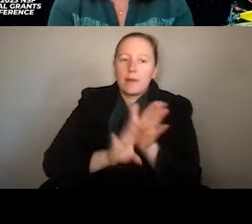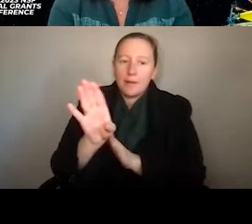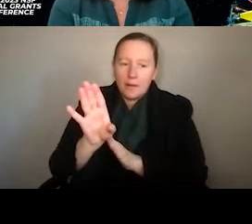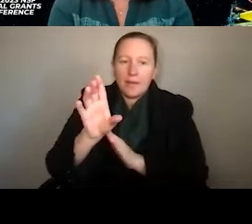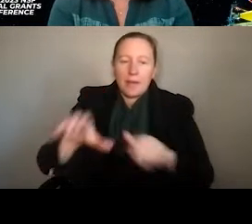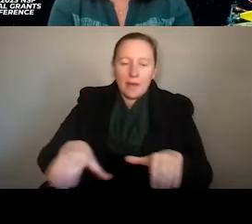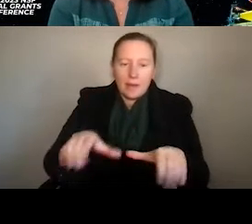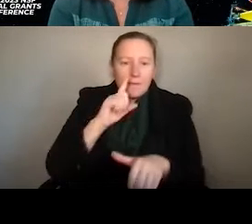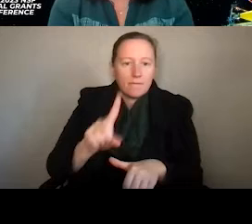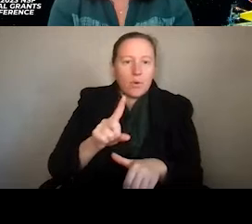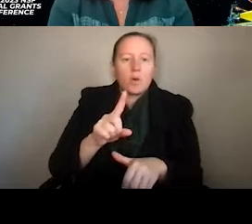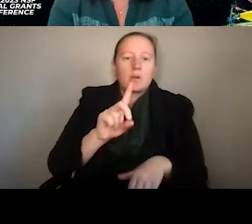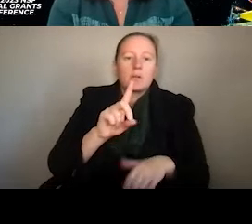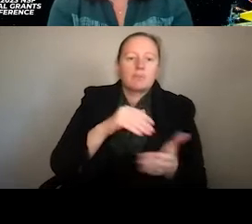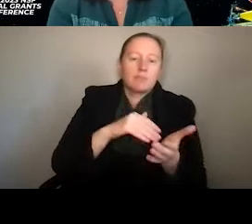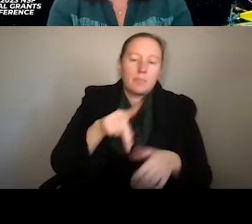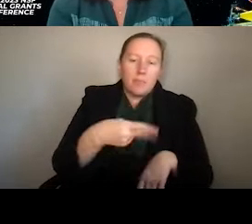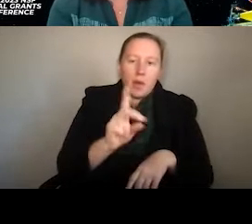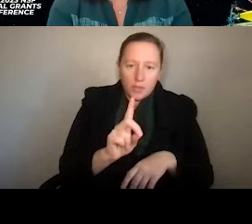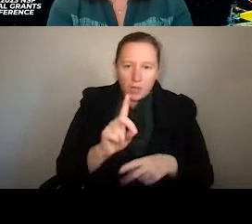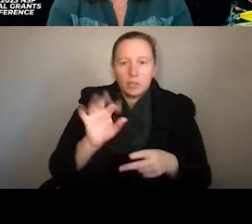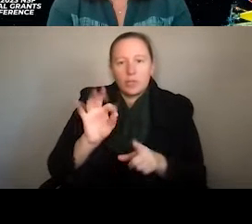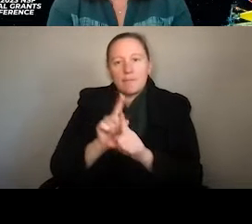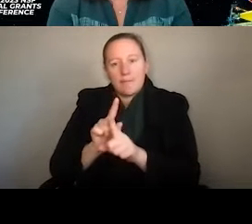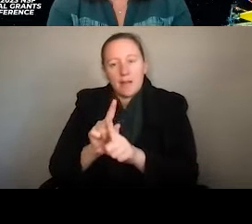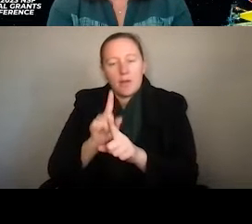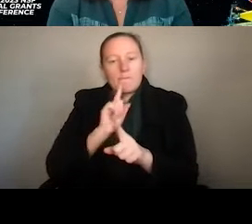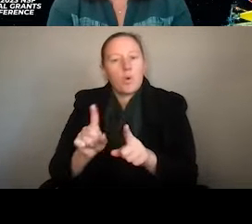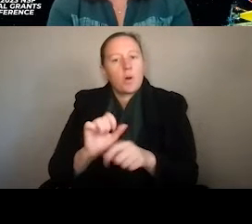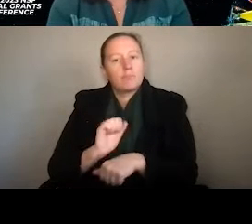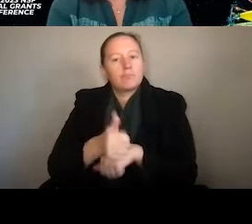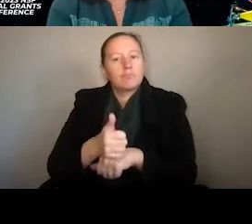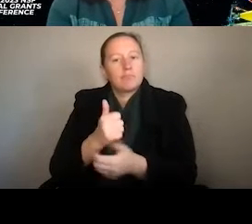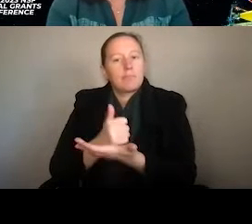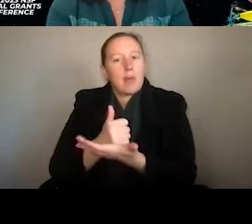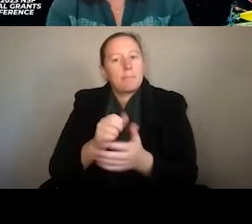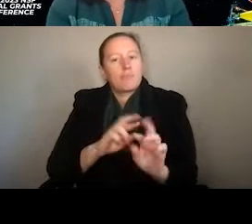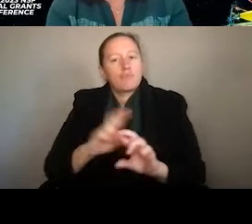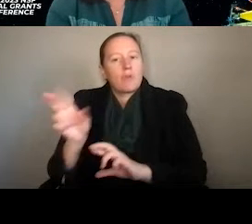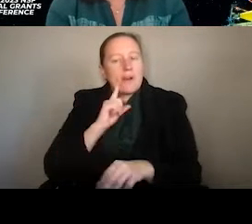for postdoctoral fellows to position them for careers as system education research scholars,